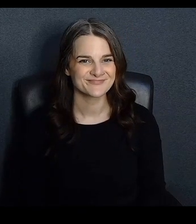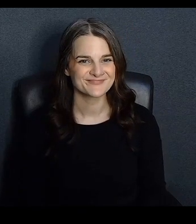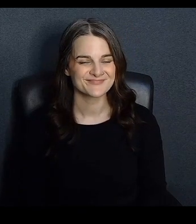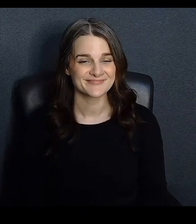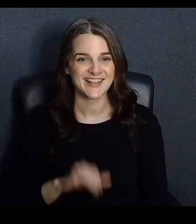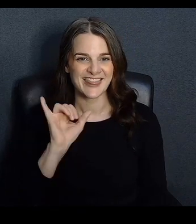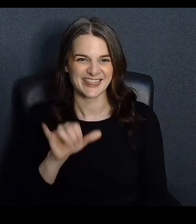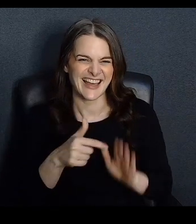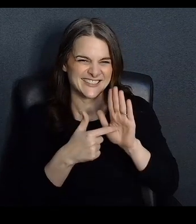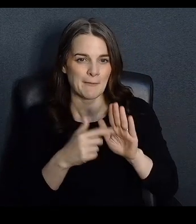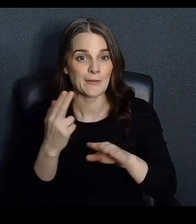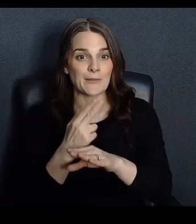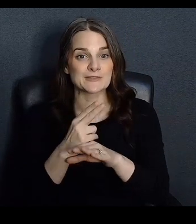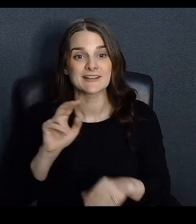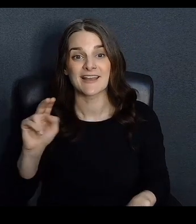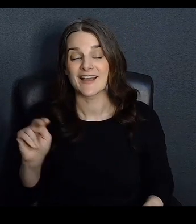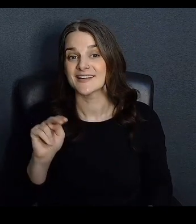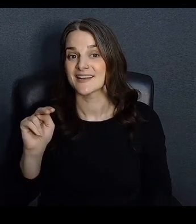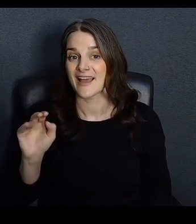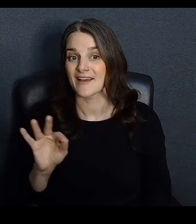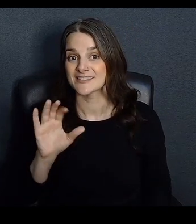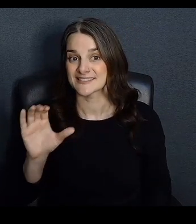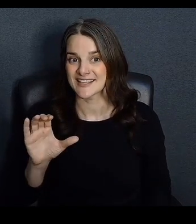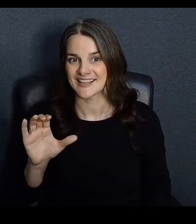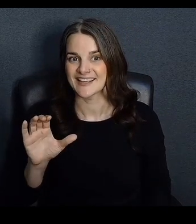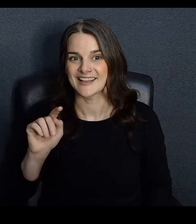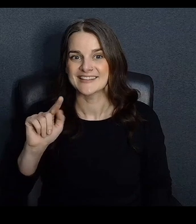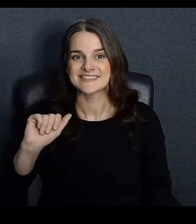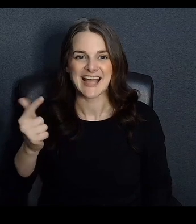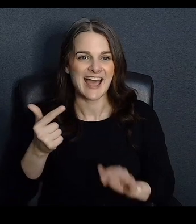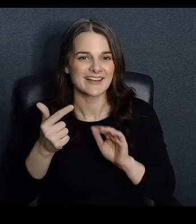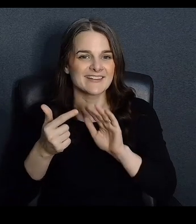So that example was using an NFC tag. But it could have been done just as easily using a voice